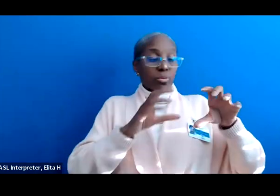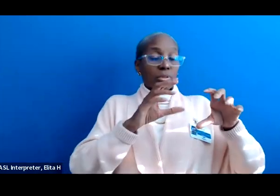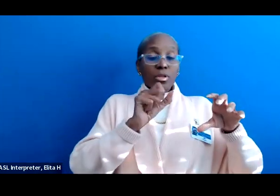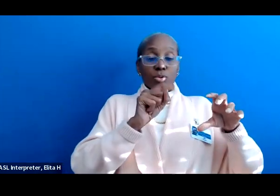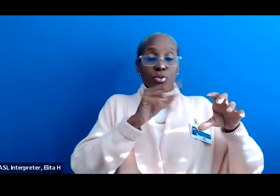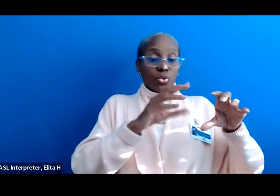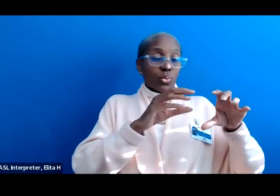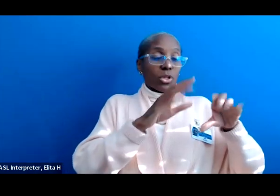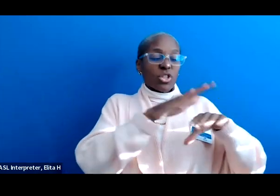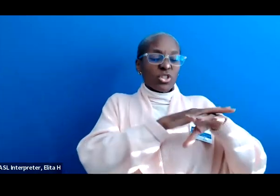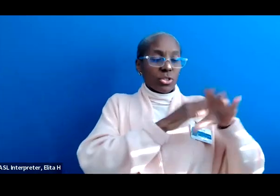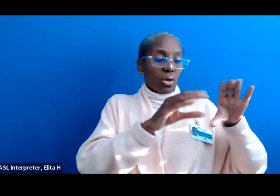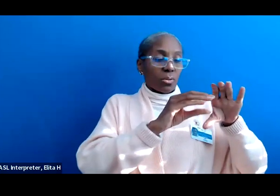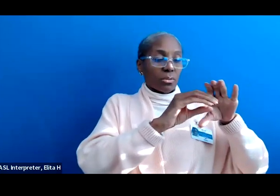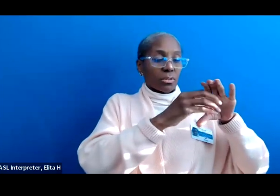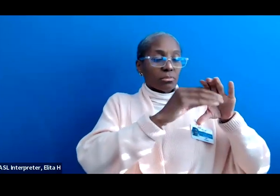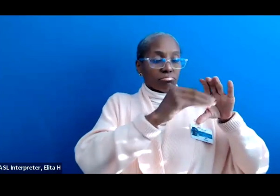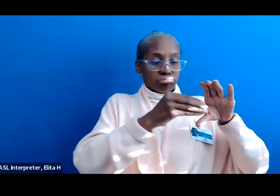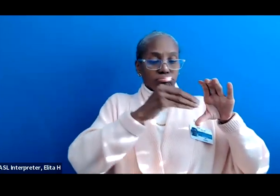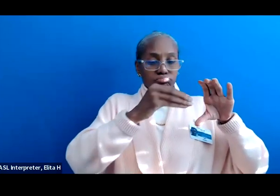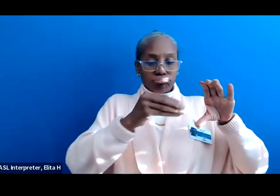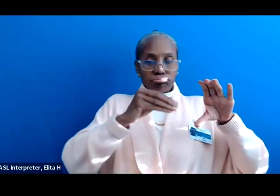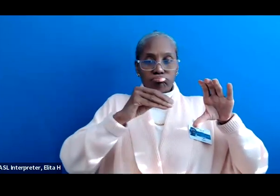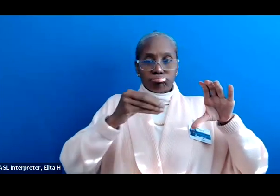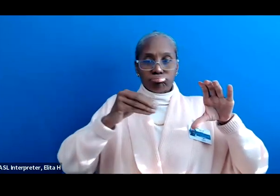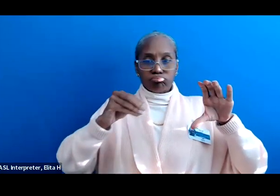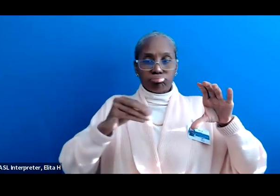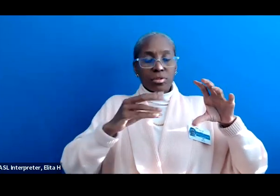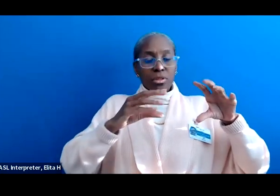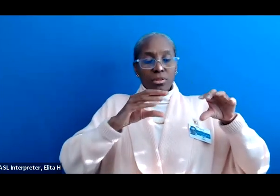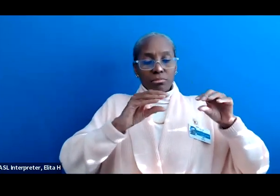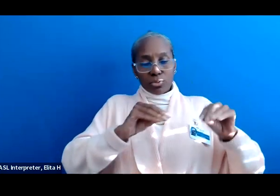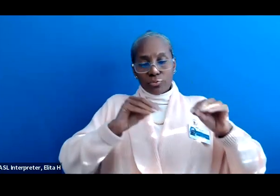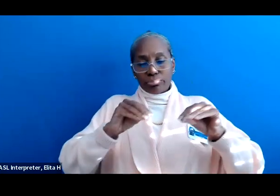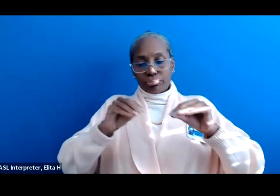bowel is still taking fluid out of the stool, so it forms stool.